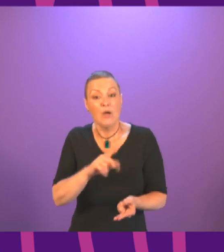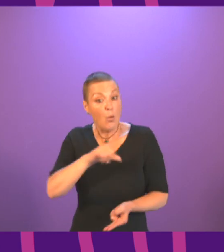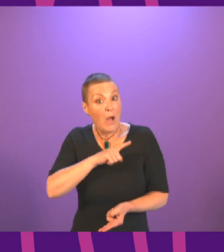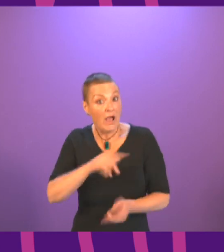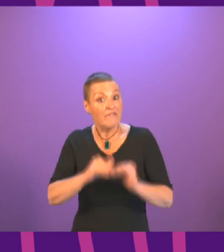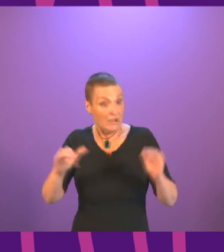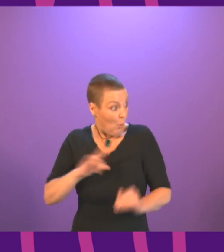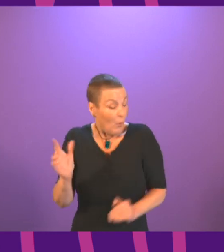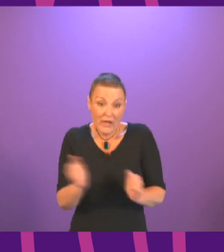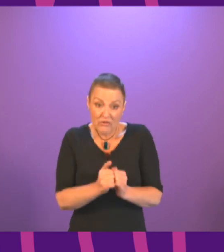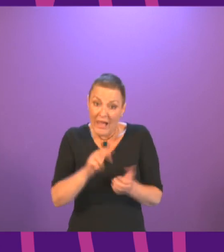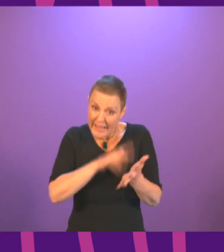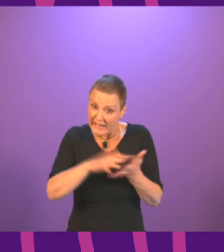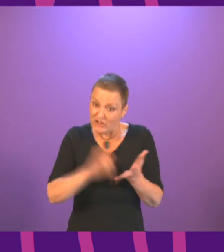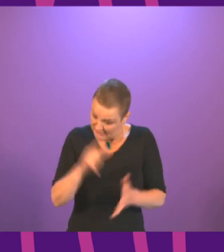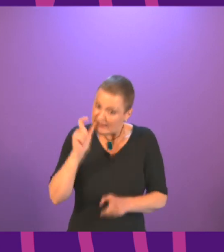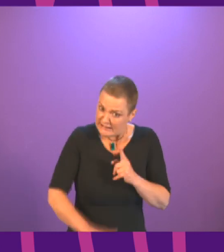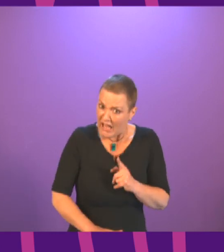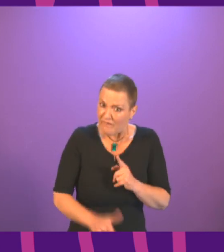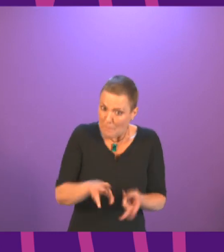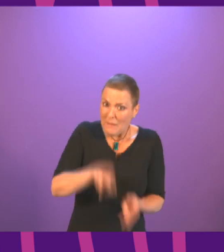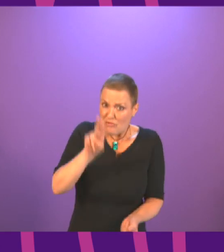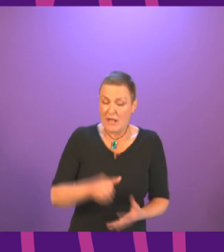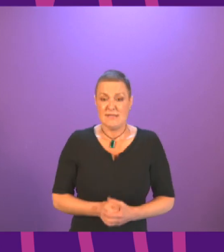because, as everybody agrees, they deserve it.